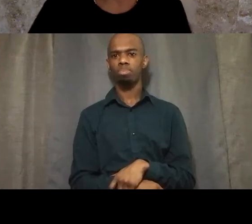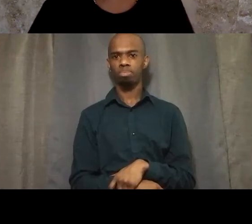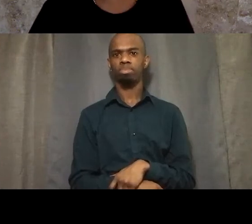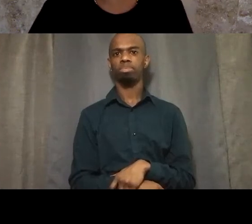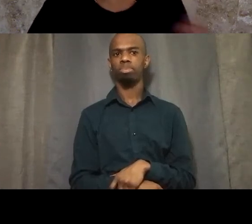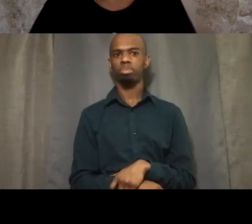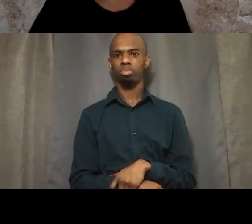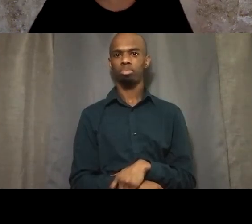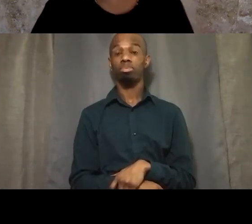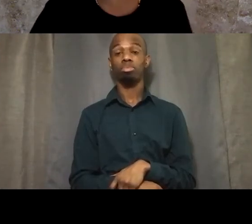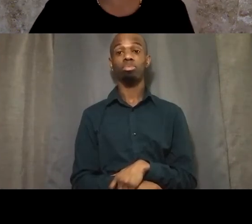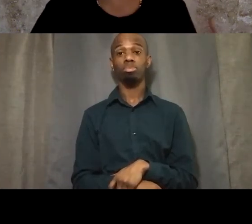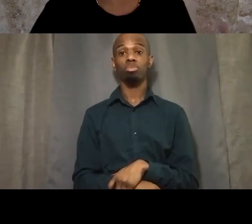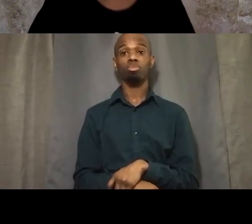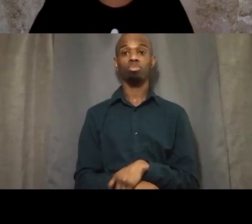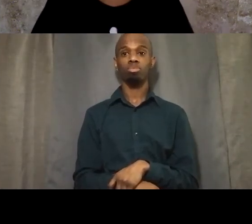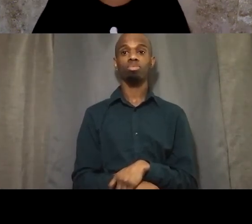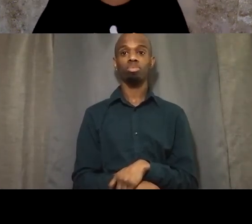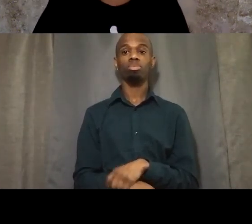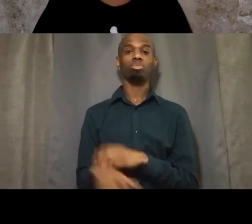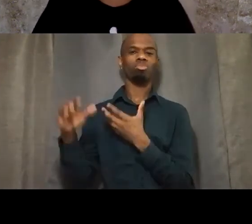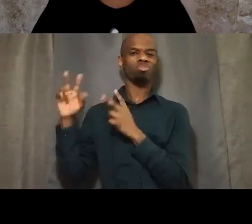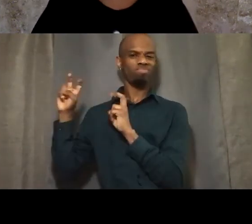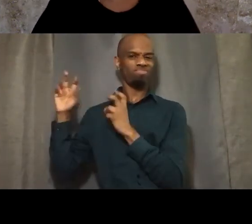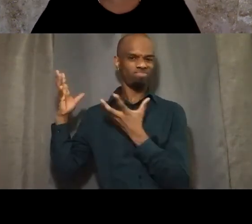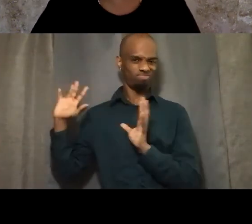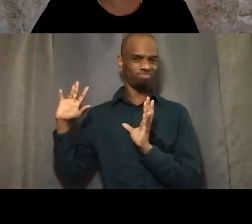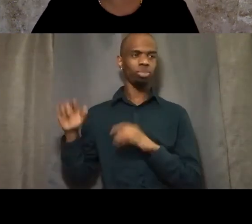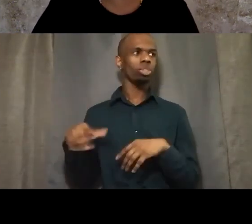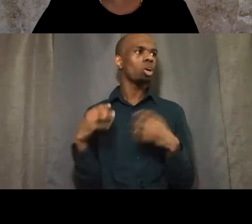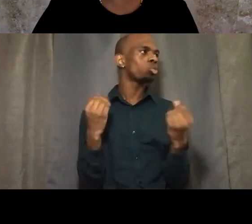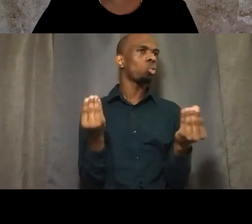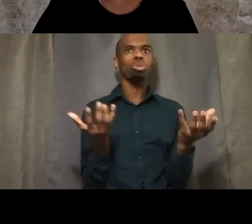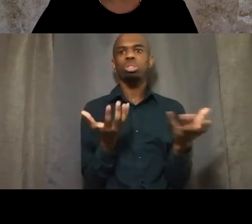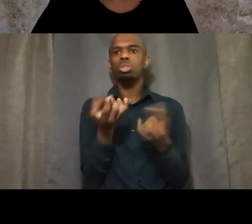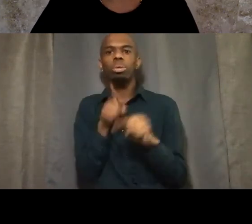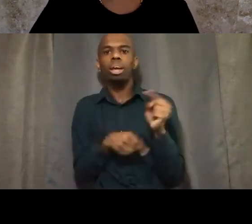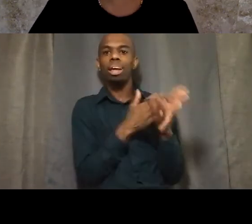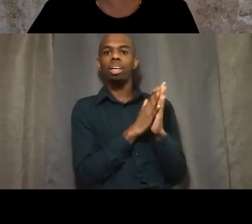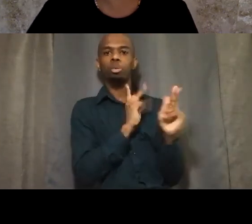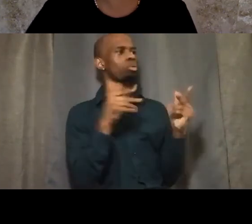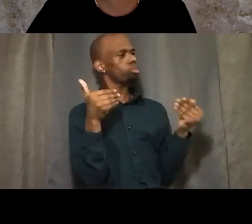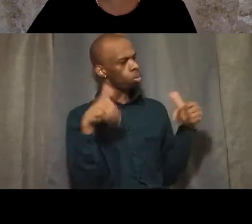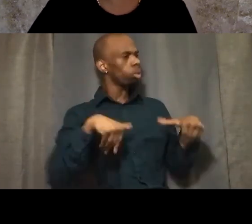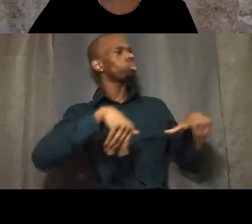And so you can't ask people to study African scientific socialism when their stomachs are growling.